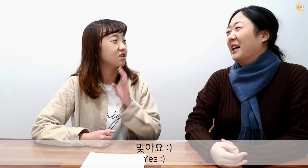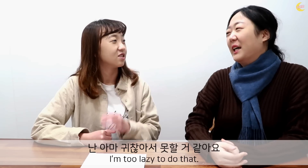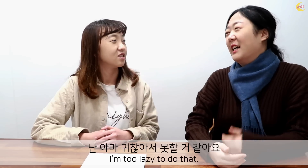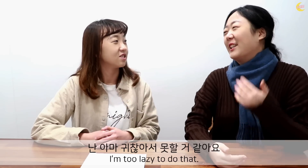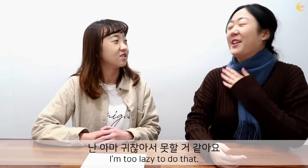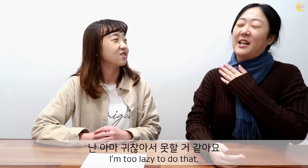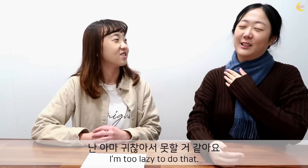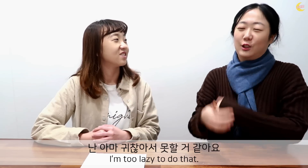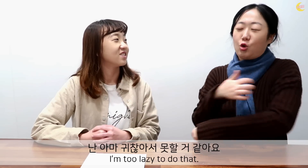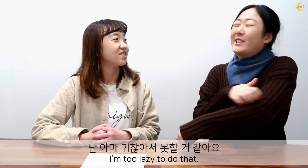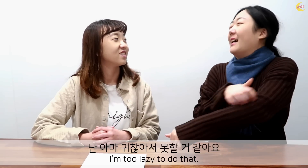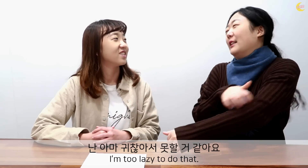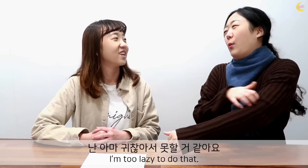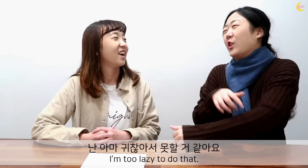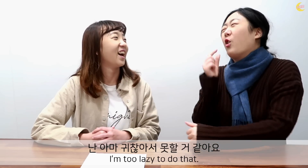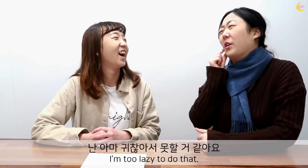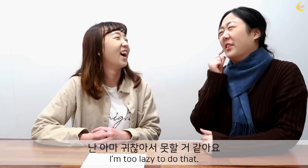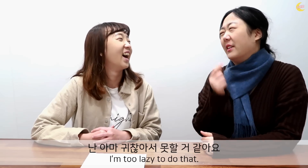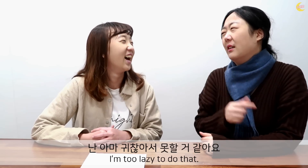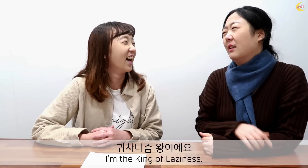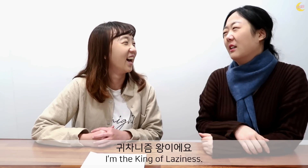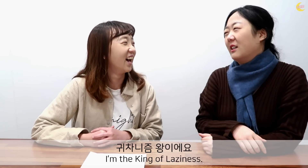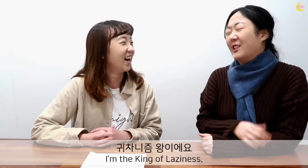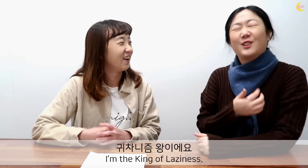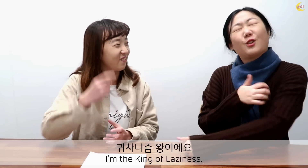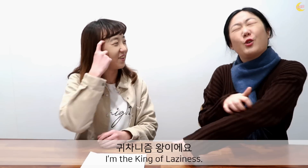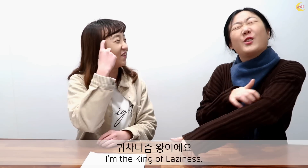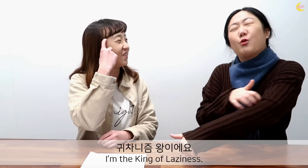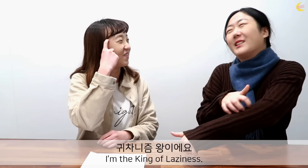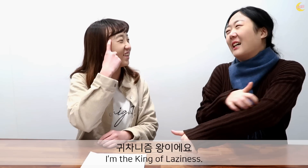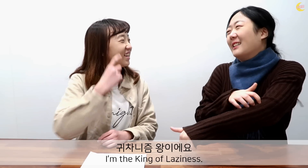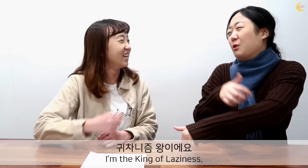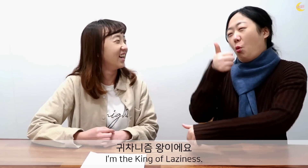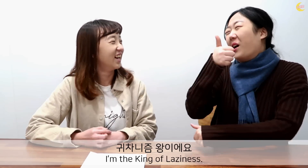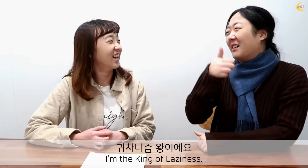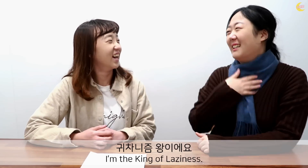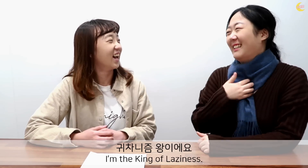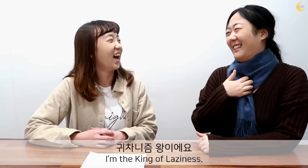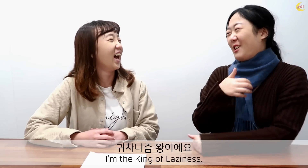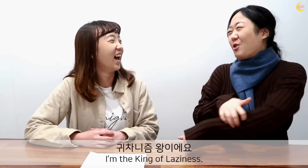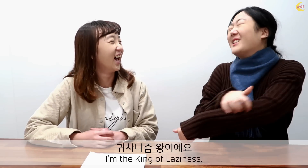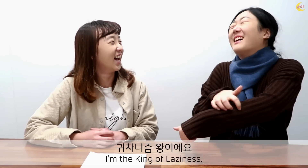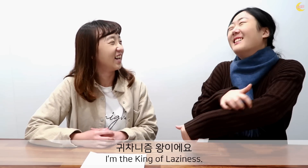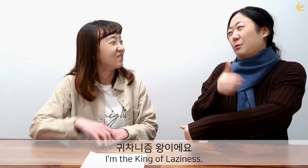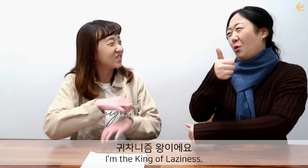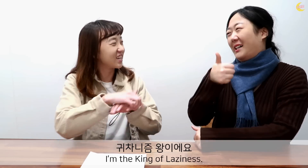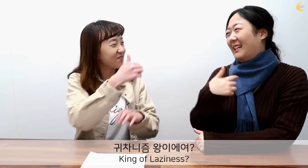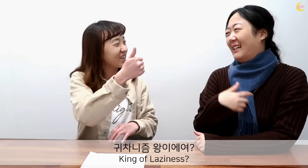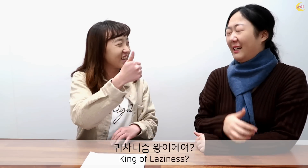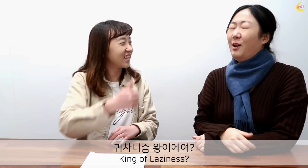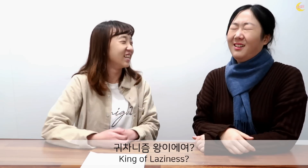Yes. I’m too lazy to do that. I’m the King of Laziness.